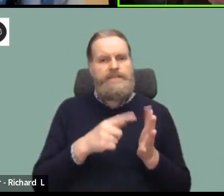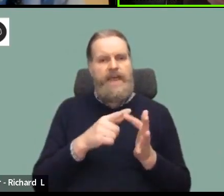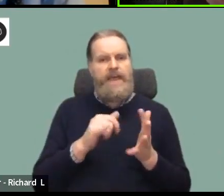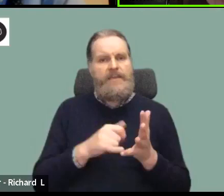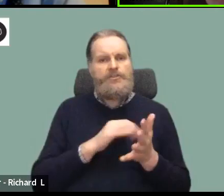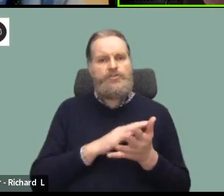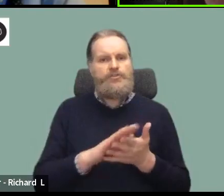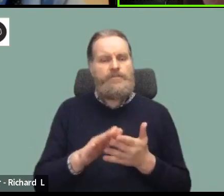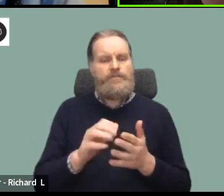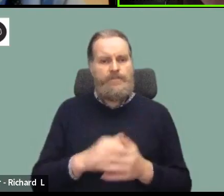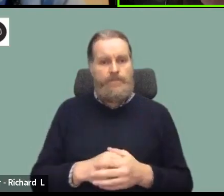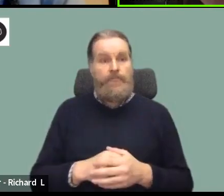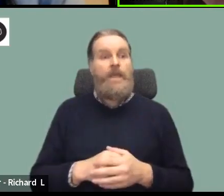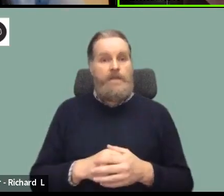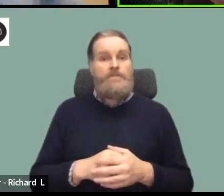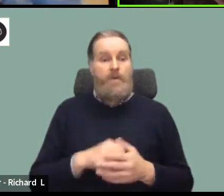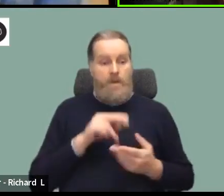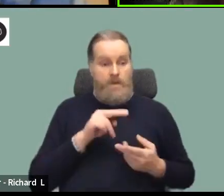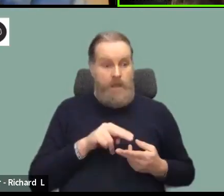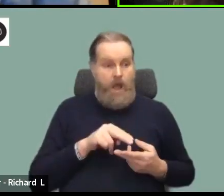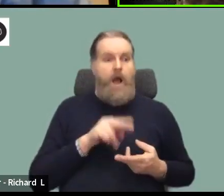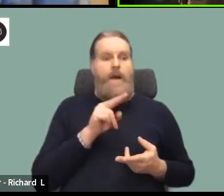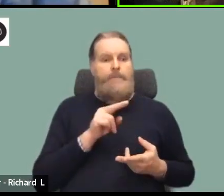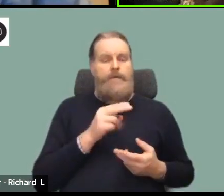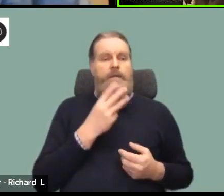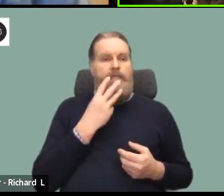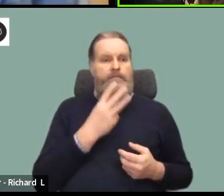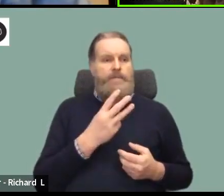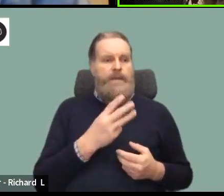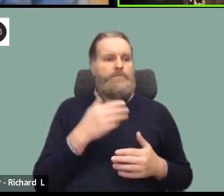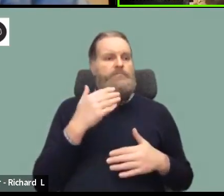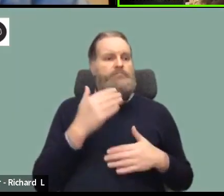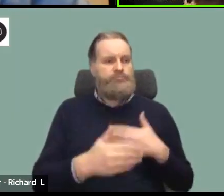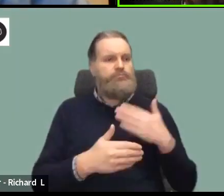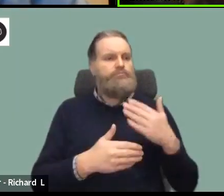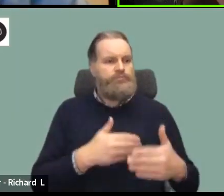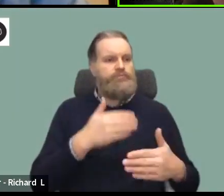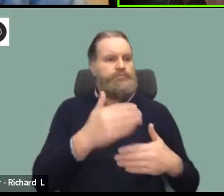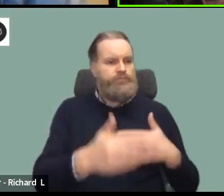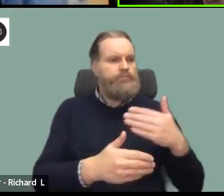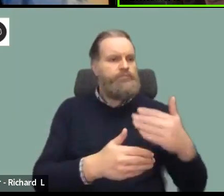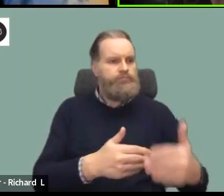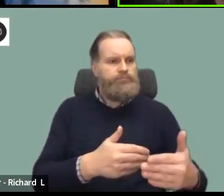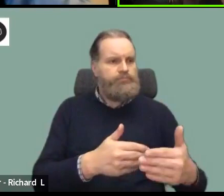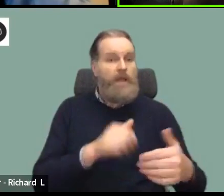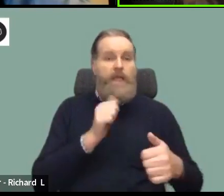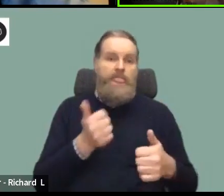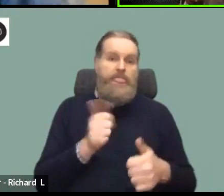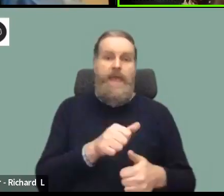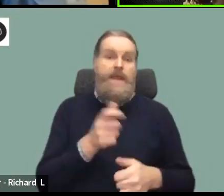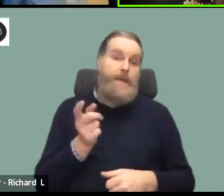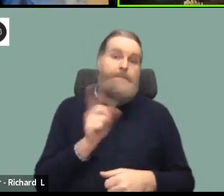mystery says, I was wondering well our monthly subscription reduce back down to its normal. month monthly fee if monthly fee if and when we get our pay rise I mean mark I